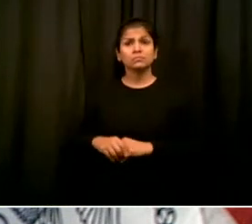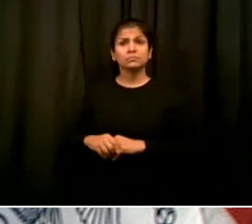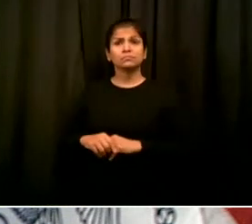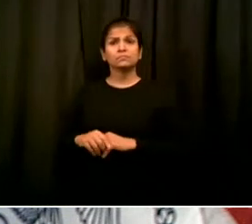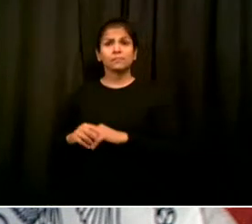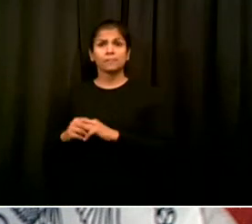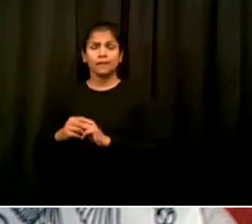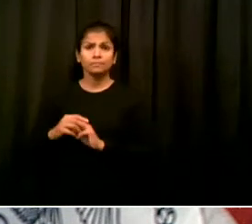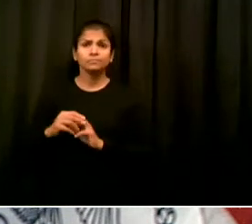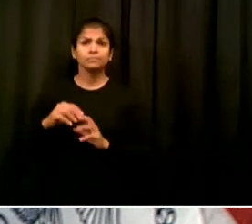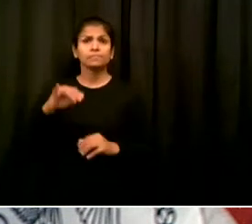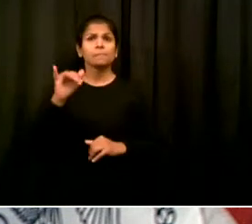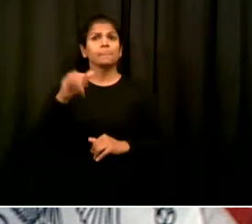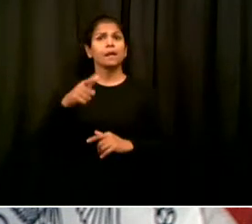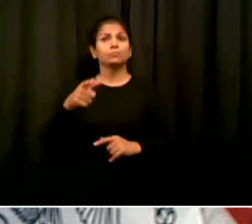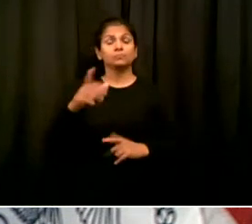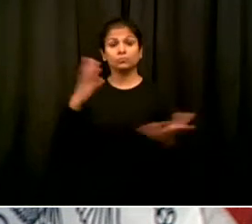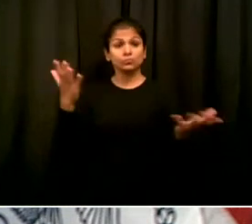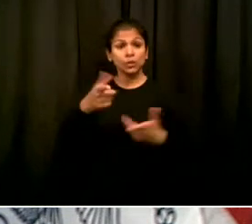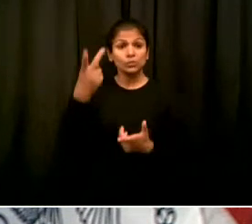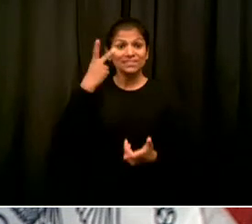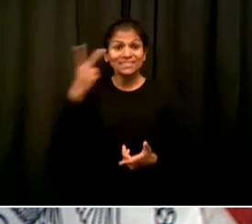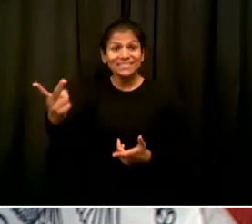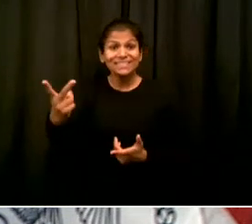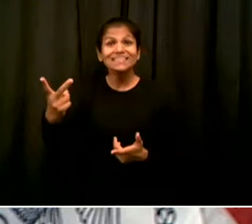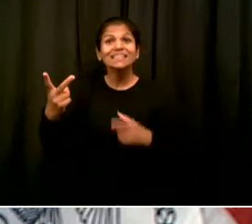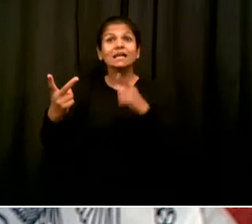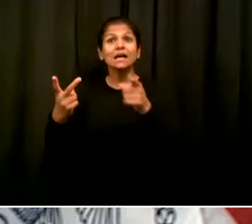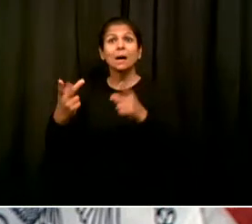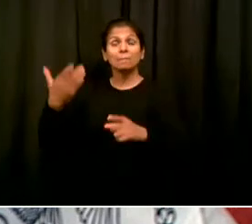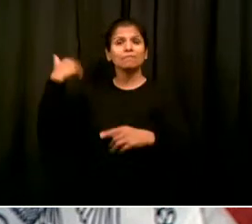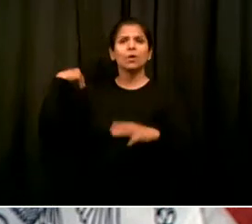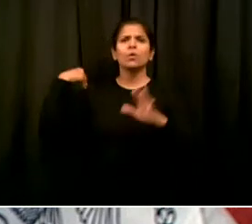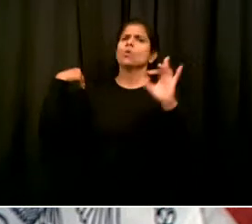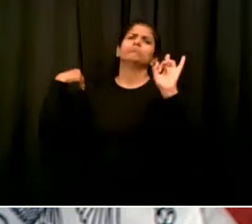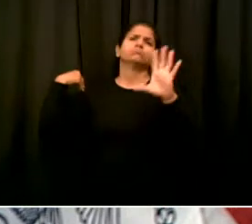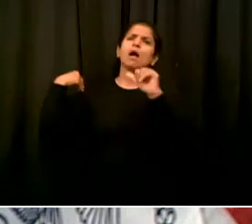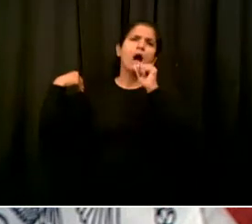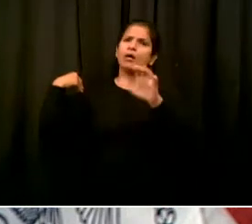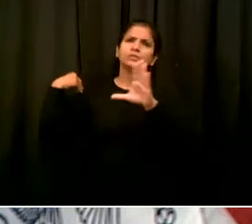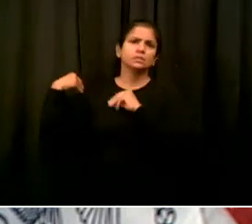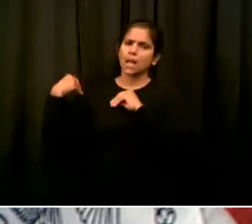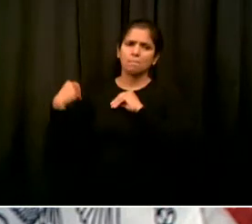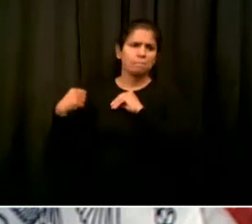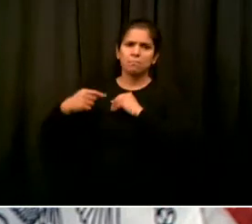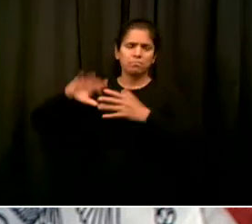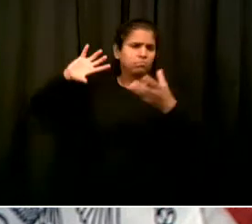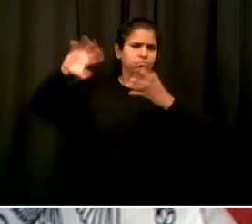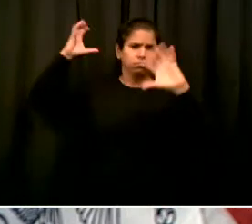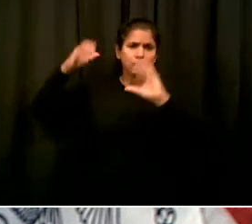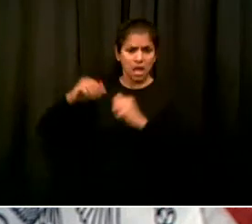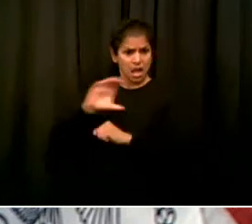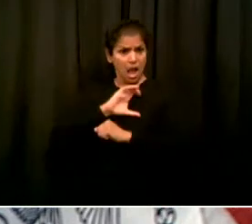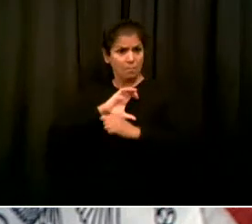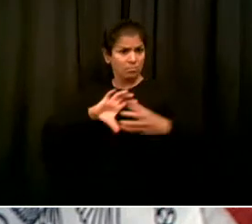THHE ESIISSUE E AAR AND WHAT WE NEED. WHAT WE'RRE REFEFEINRRG TO WITH THE ACTIONS